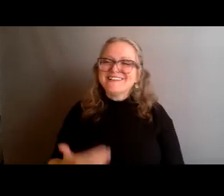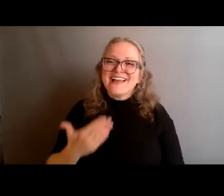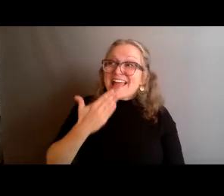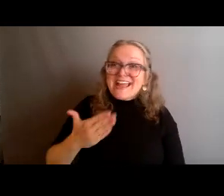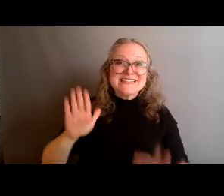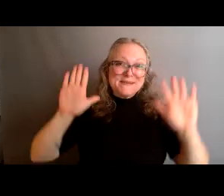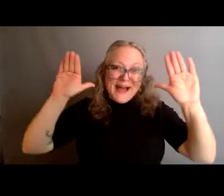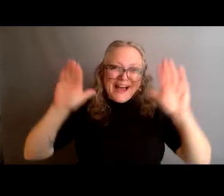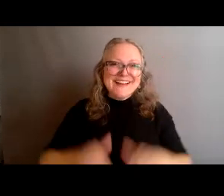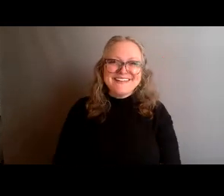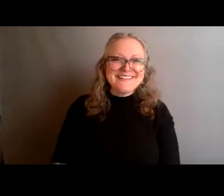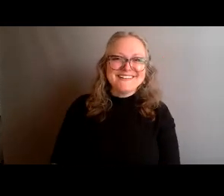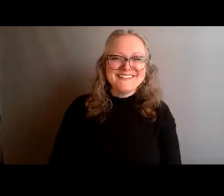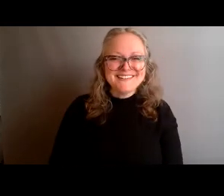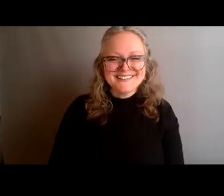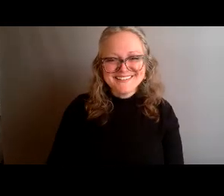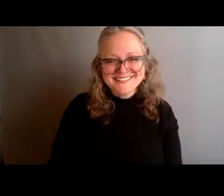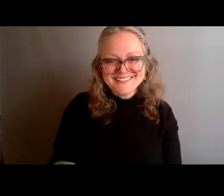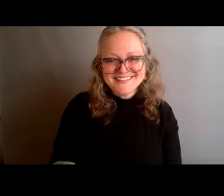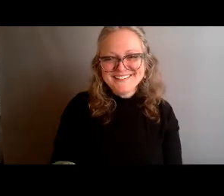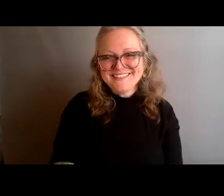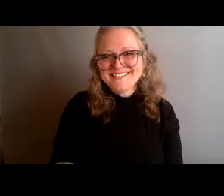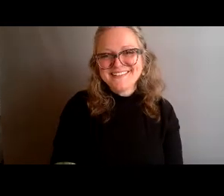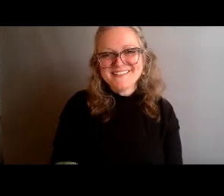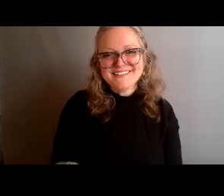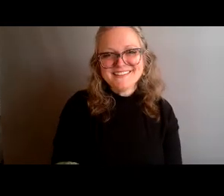All right. Bye. Bye, bye.